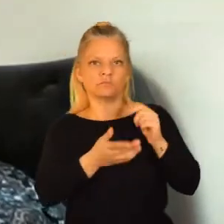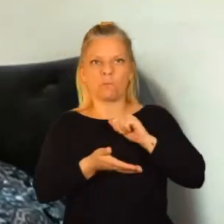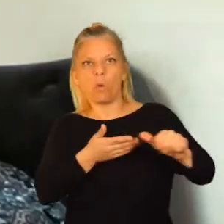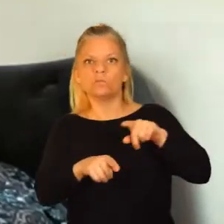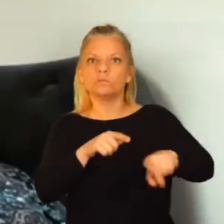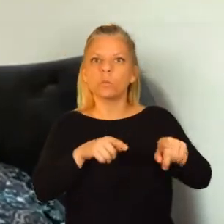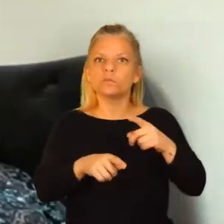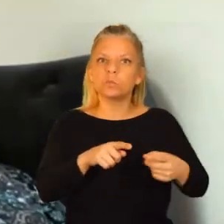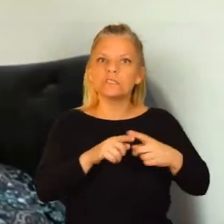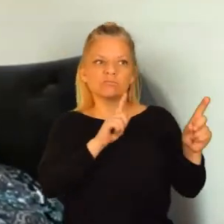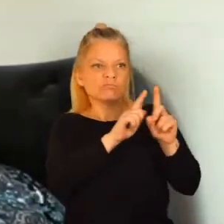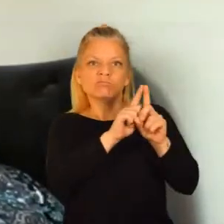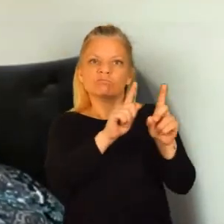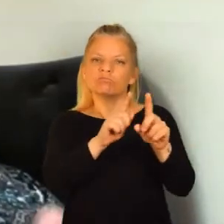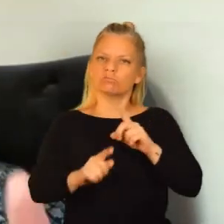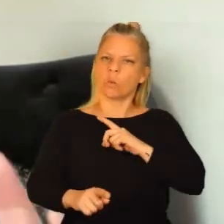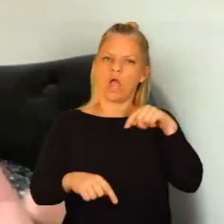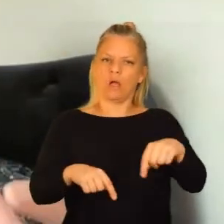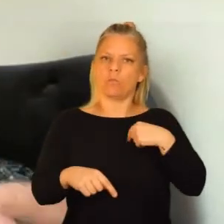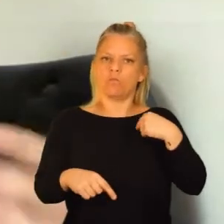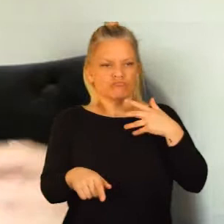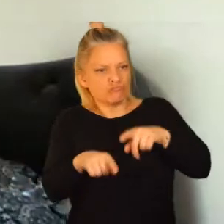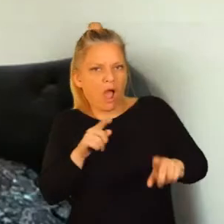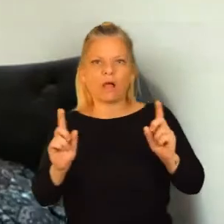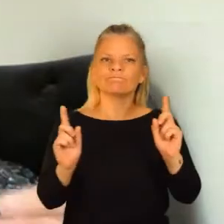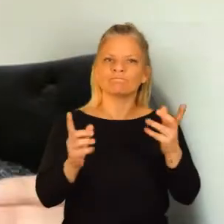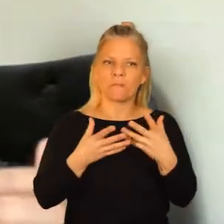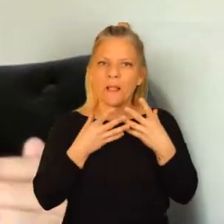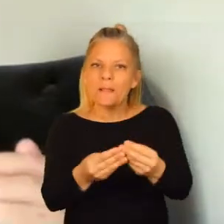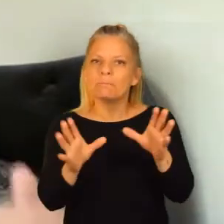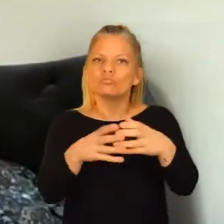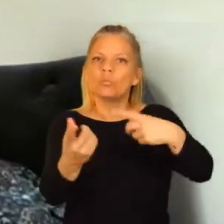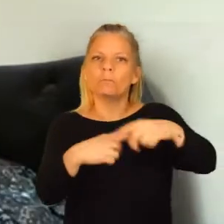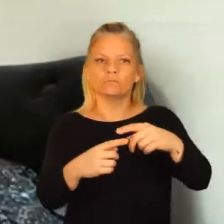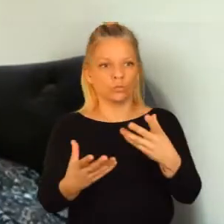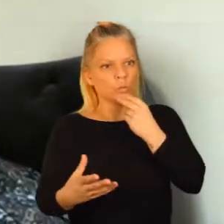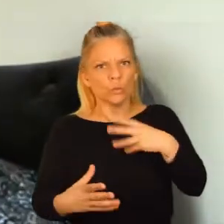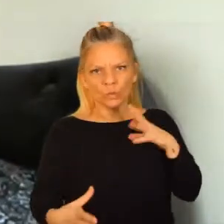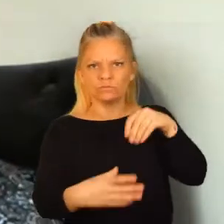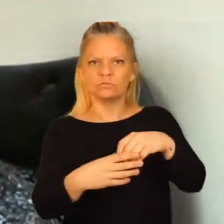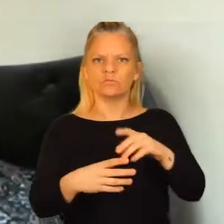but I have a use in that I'm a steady point in the group someone, with my co-facilitator, who will be